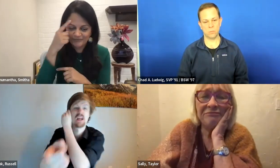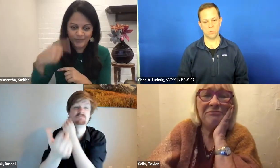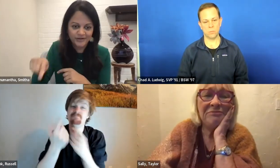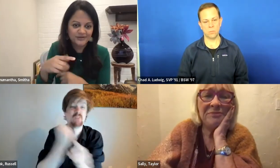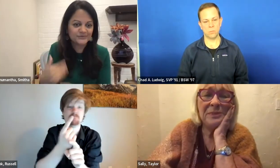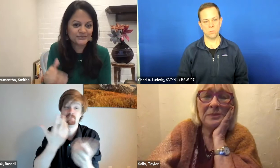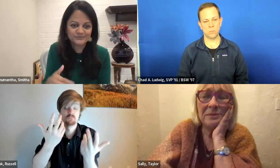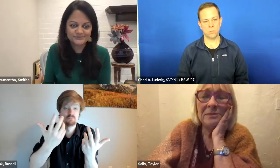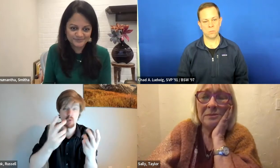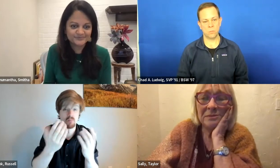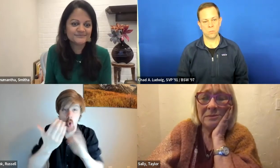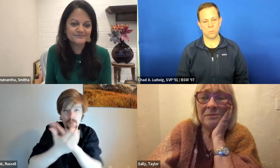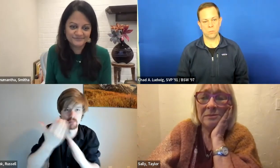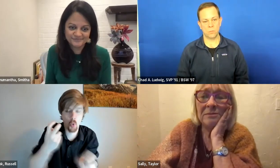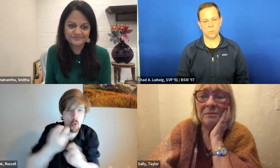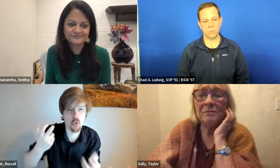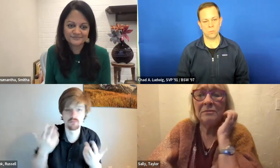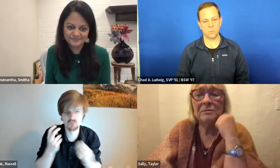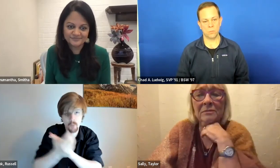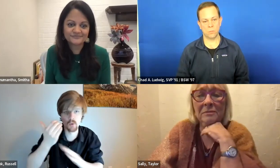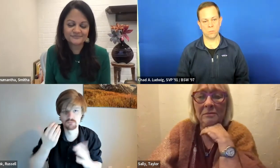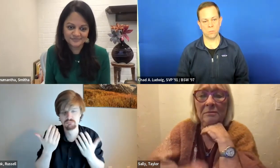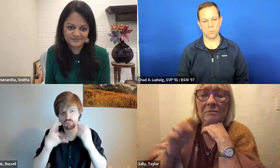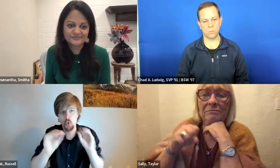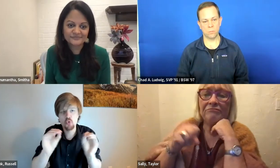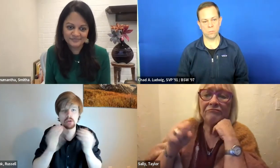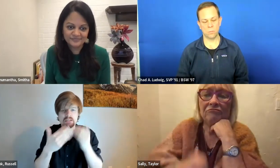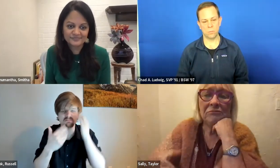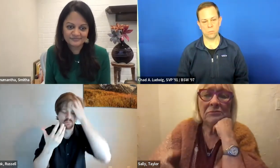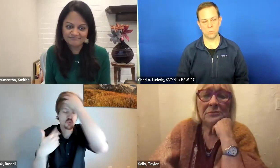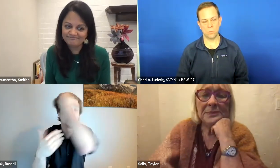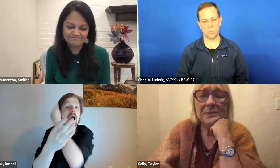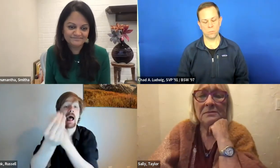is also very limited, so, right, it's just what everybody has been saying. It's just automatically that much harder.